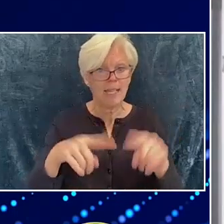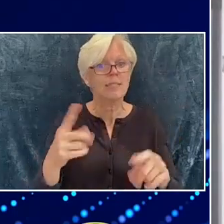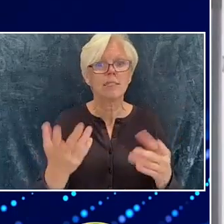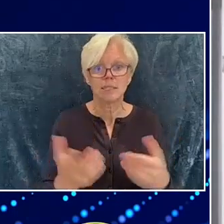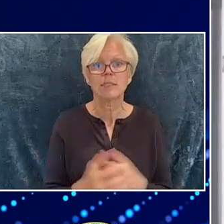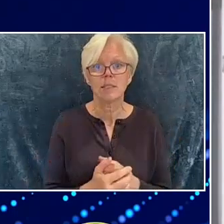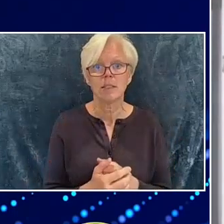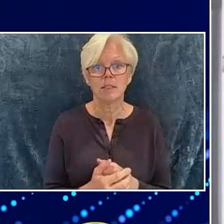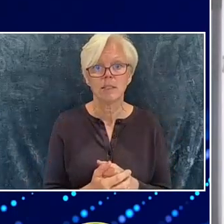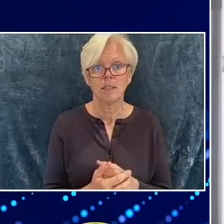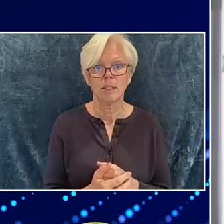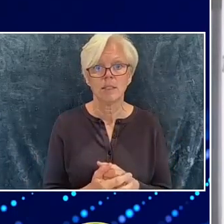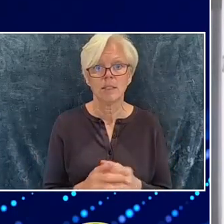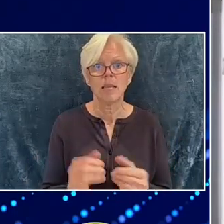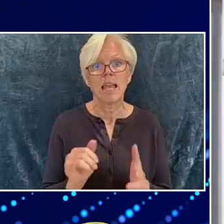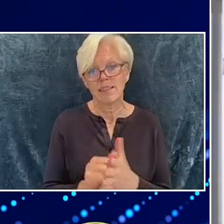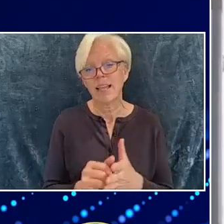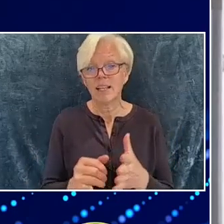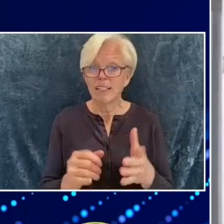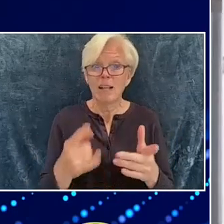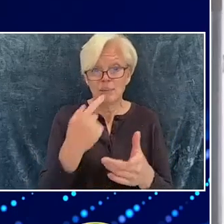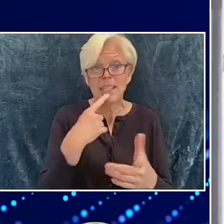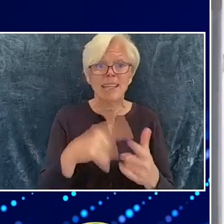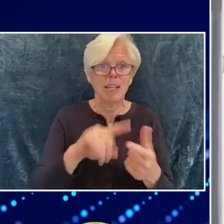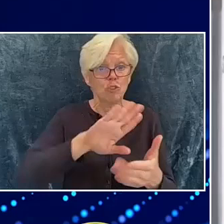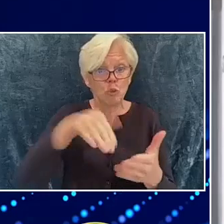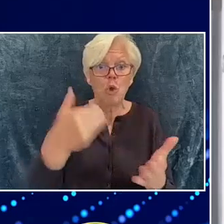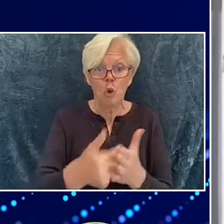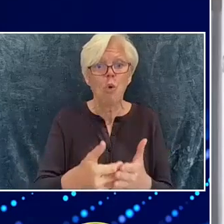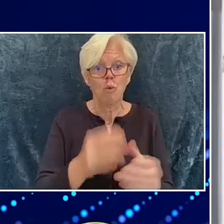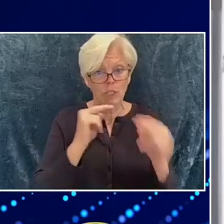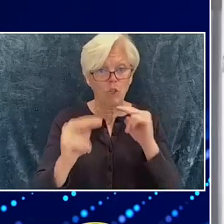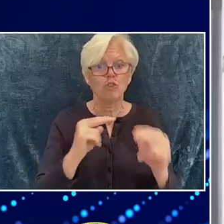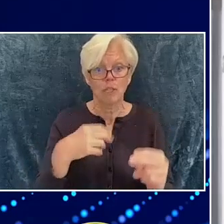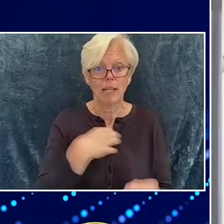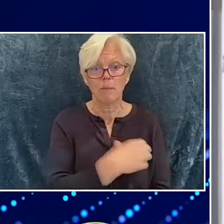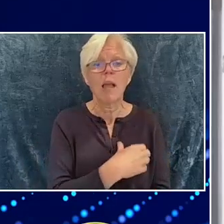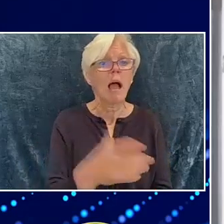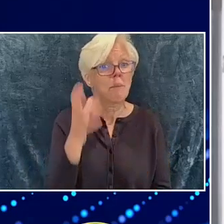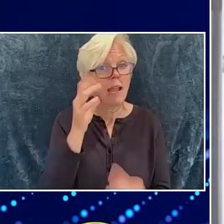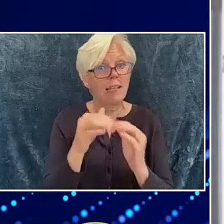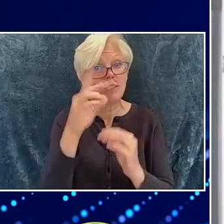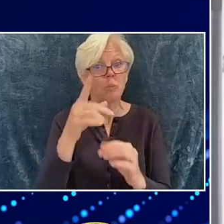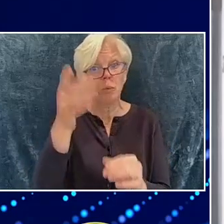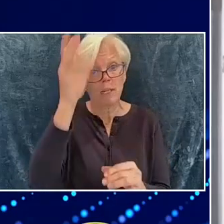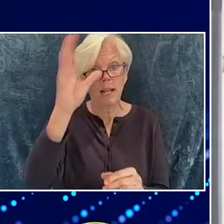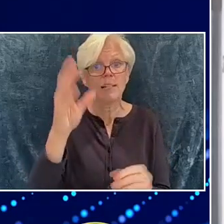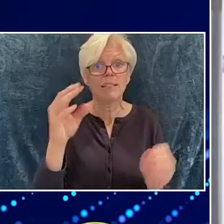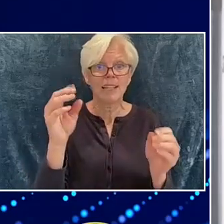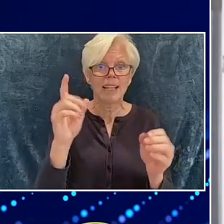negotiating committee. Obviously, hearing today that there's at least one concept that has a little bit more refining that needs to take place vis